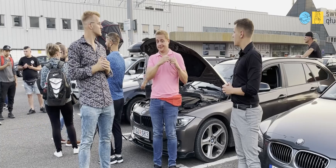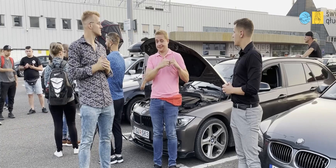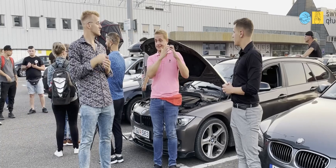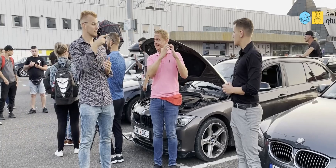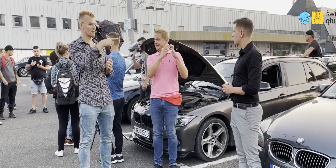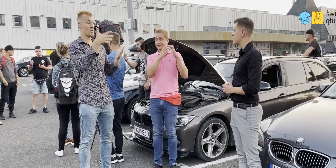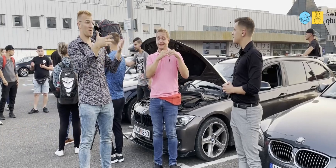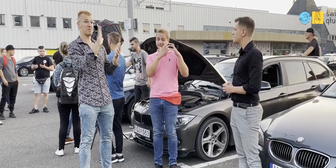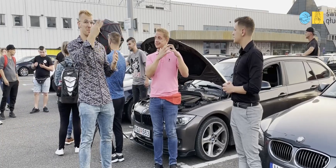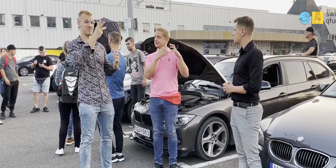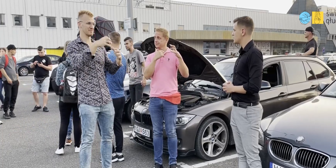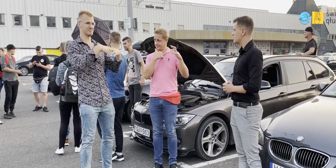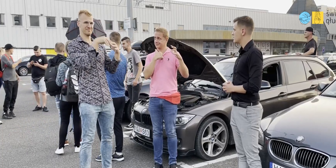When the club was founded